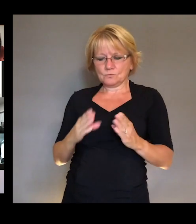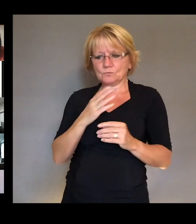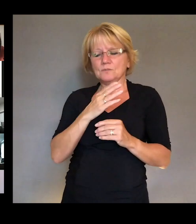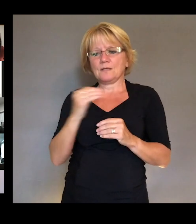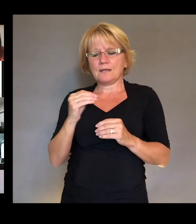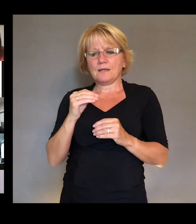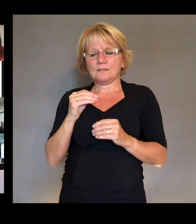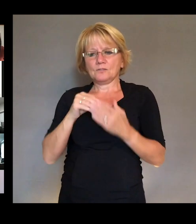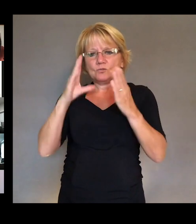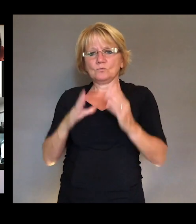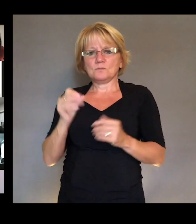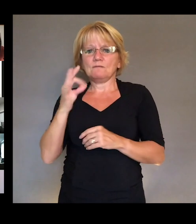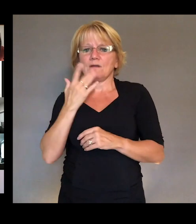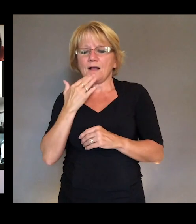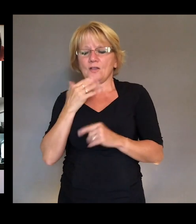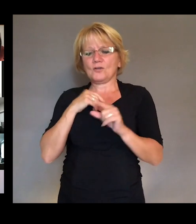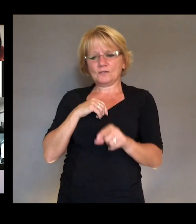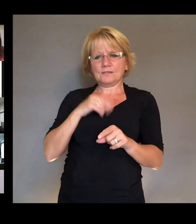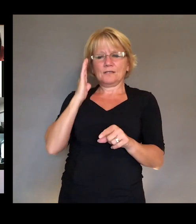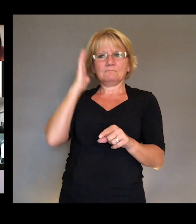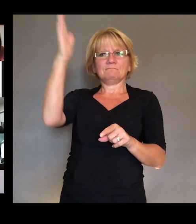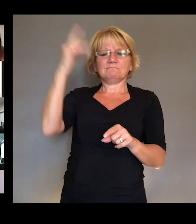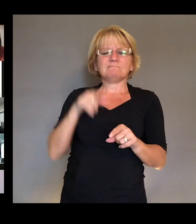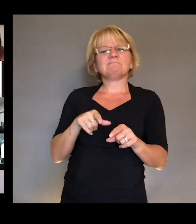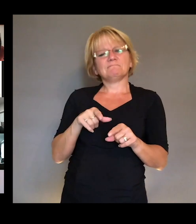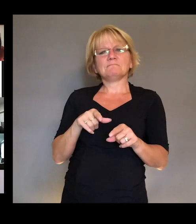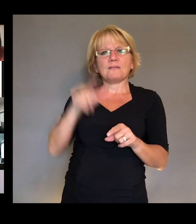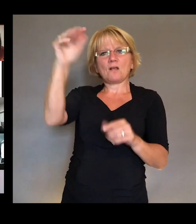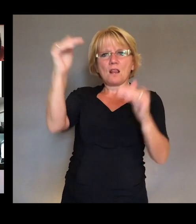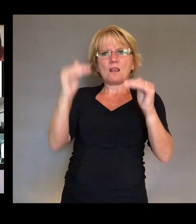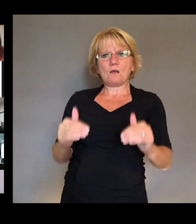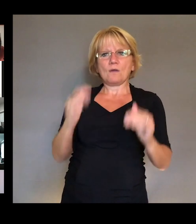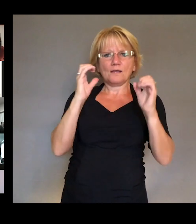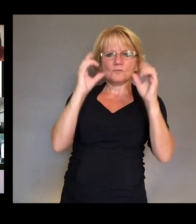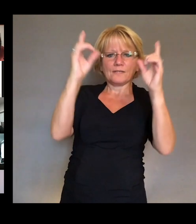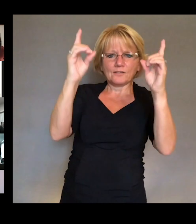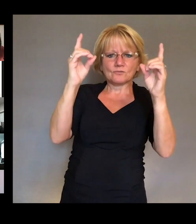indigenous students, students of color, they'll perceive them to have a lower educational attainment,